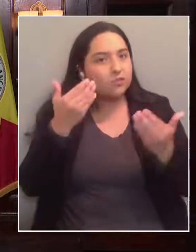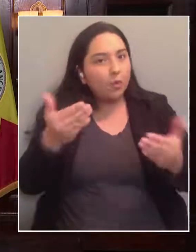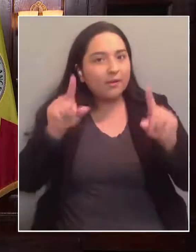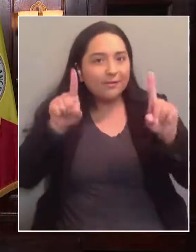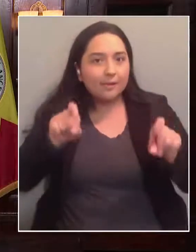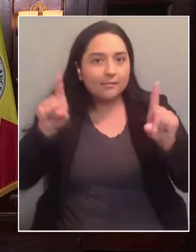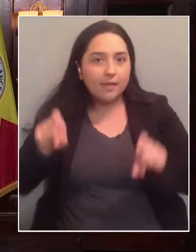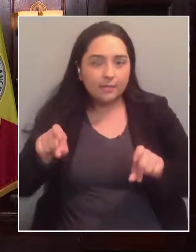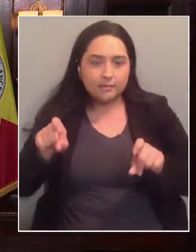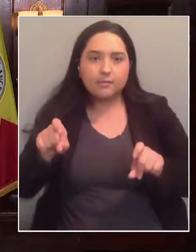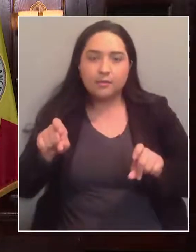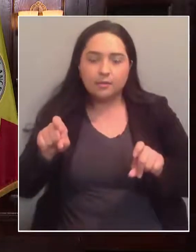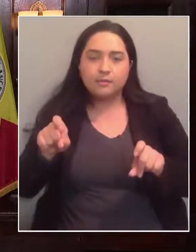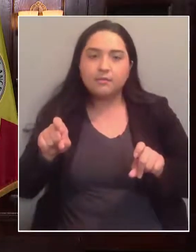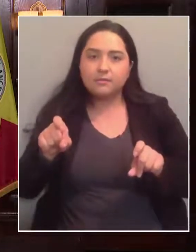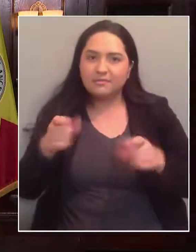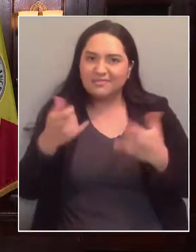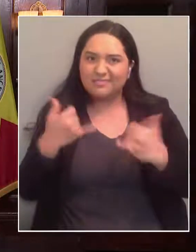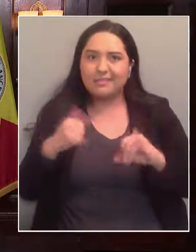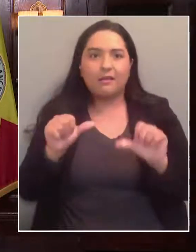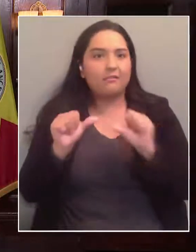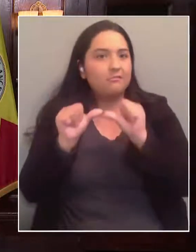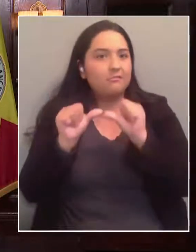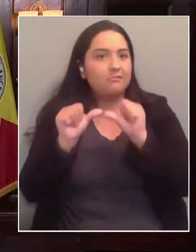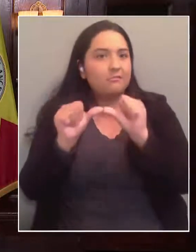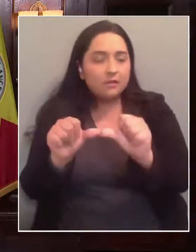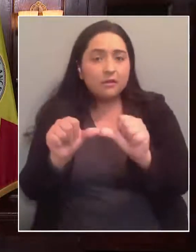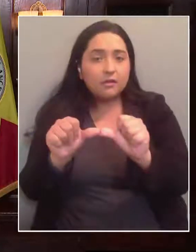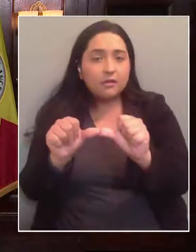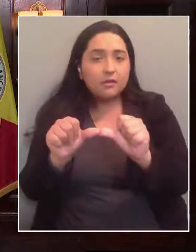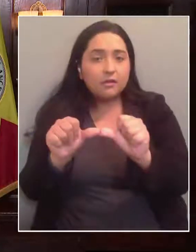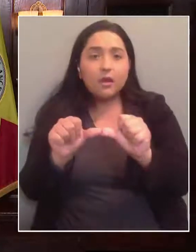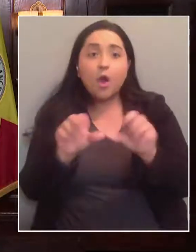BACK ONE BIT AND WE HAVE OPEN TESTING.